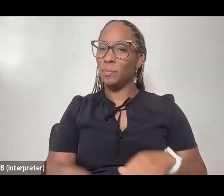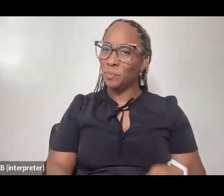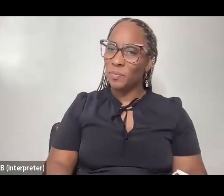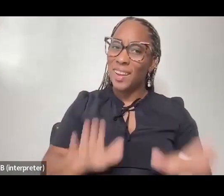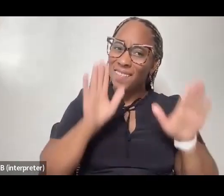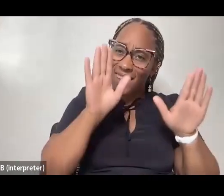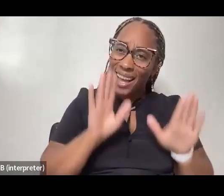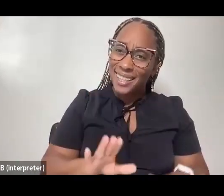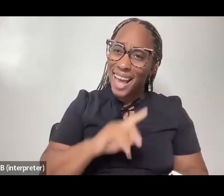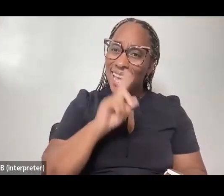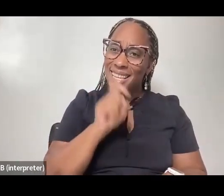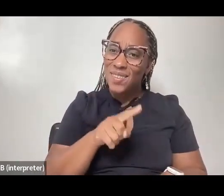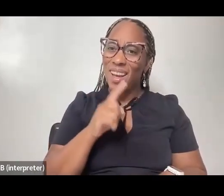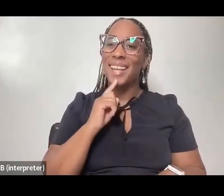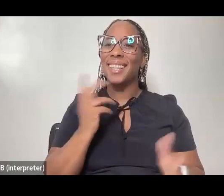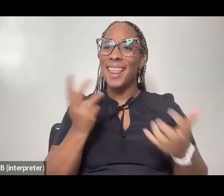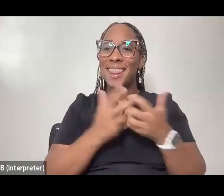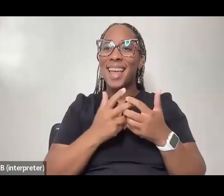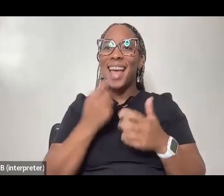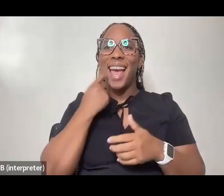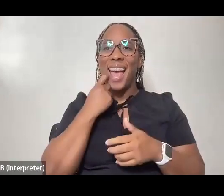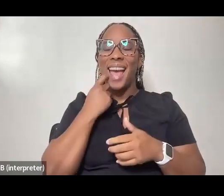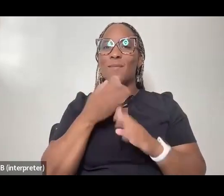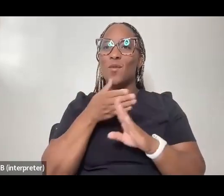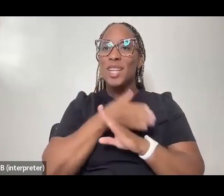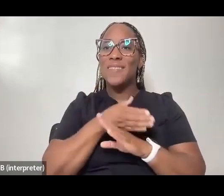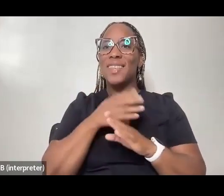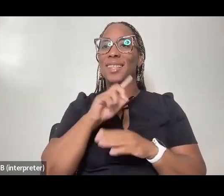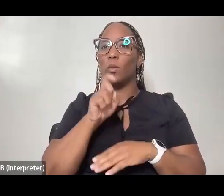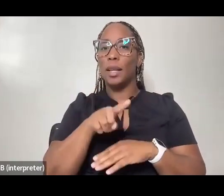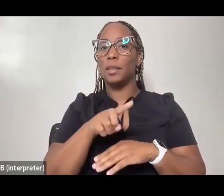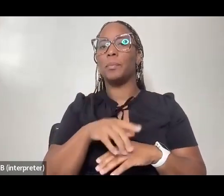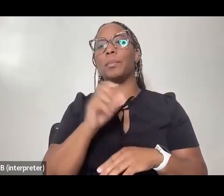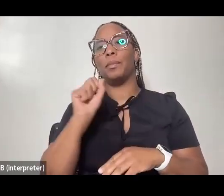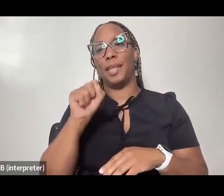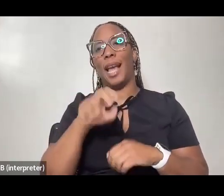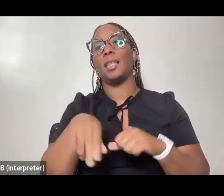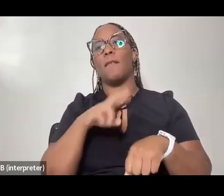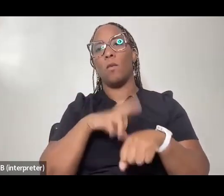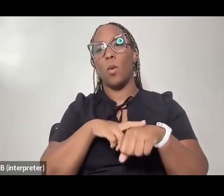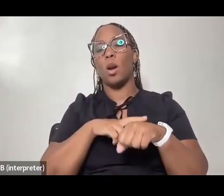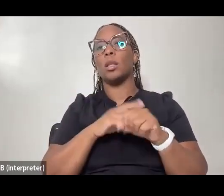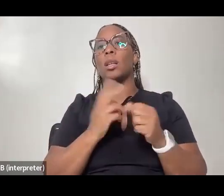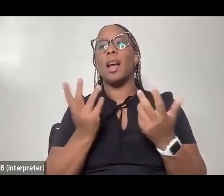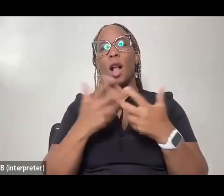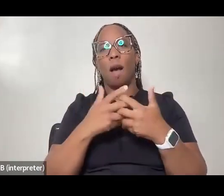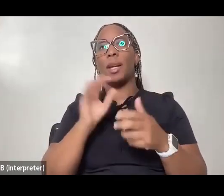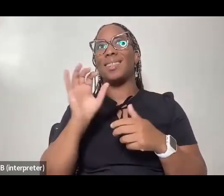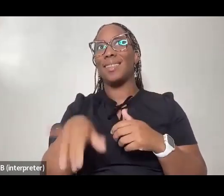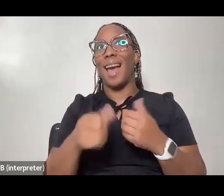question. Goes hand-in-hand with the question that we had just before there. Yes accommodations are always a priority at this goes all the